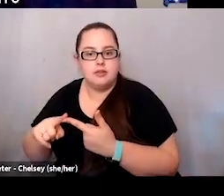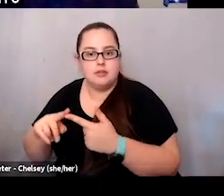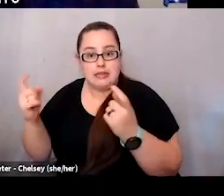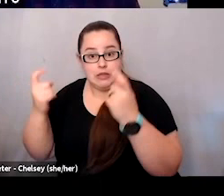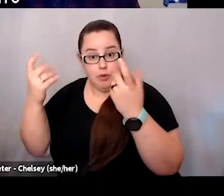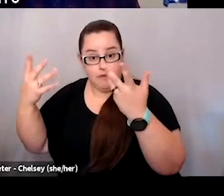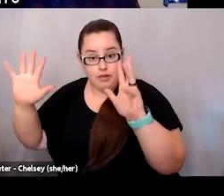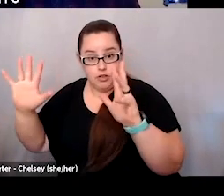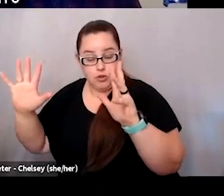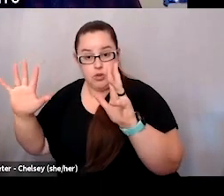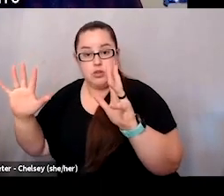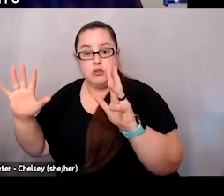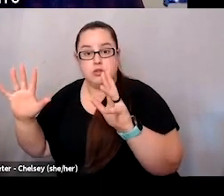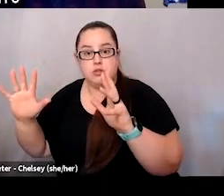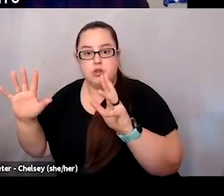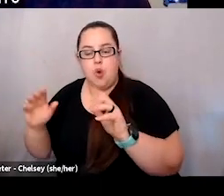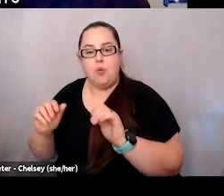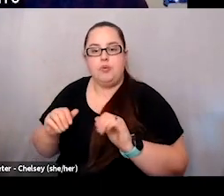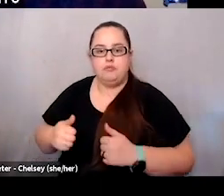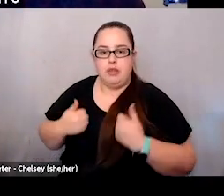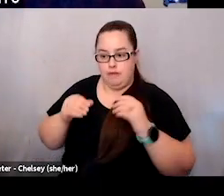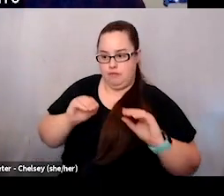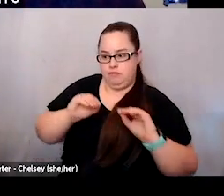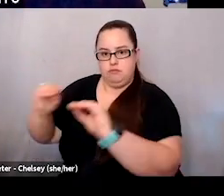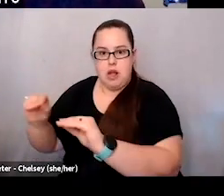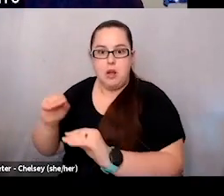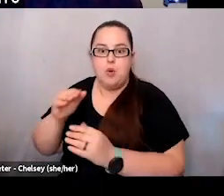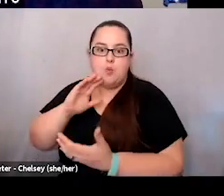you would go and live with your wife's family. So you would live with your in laws,